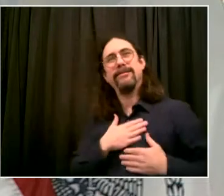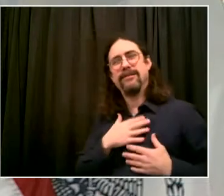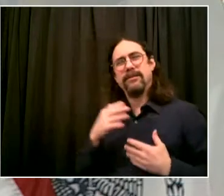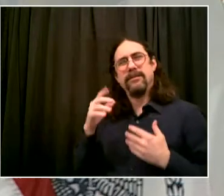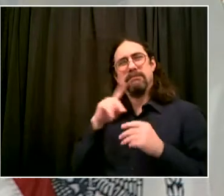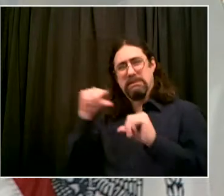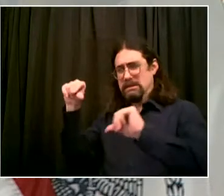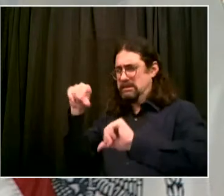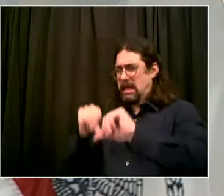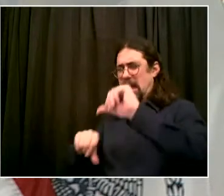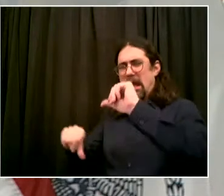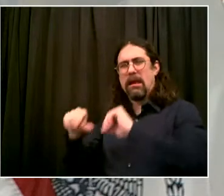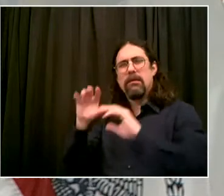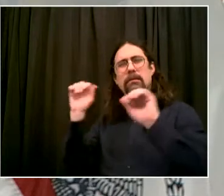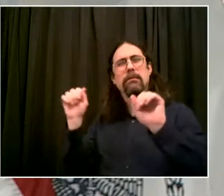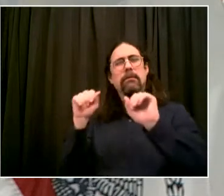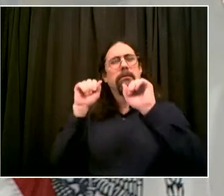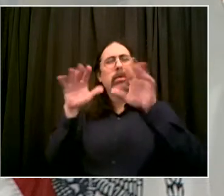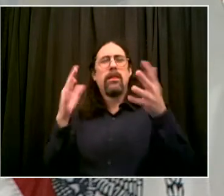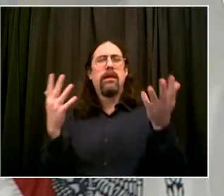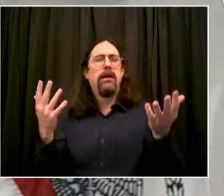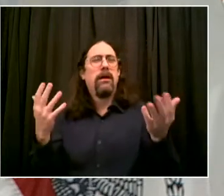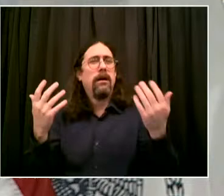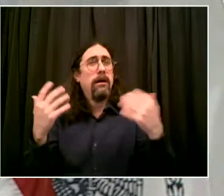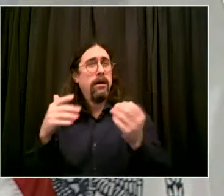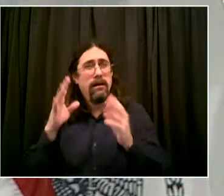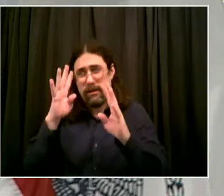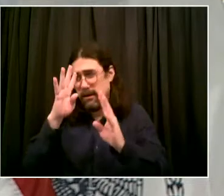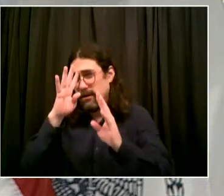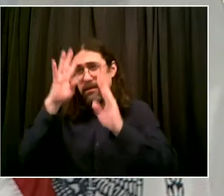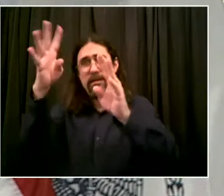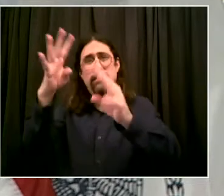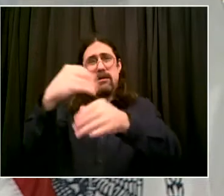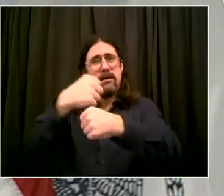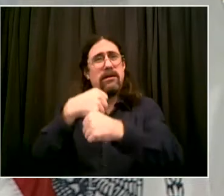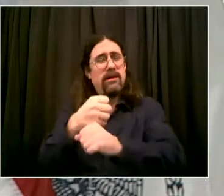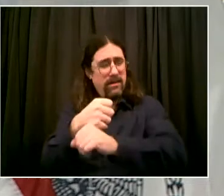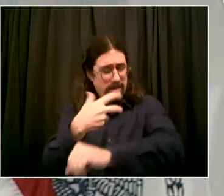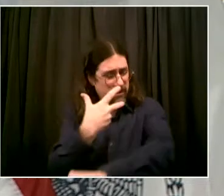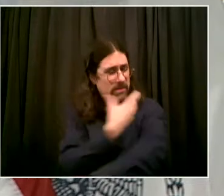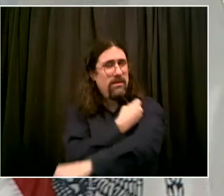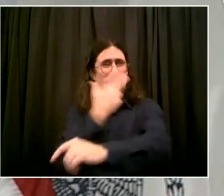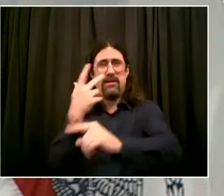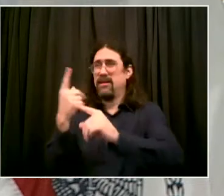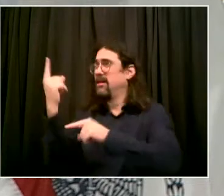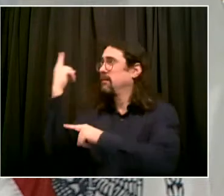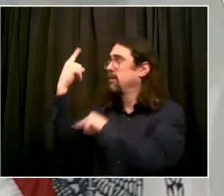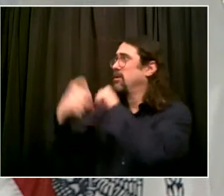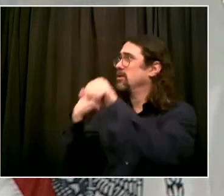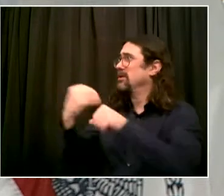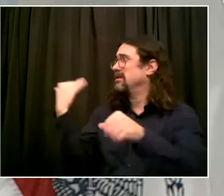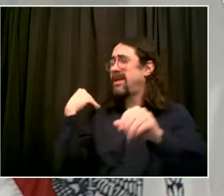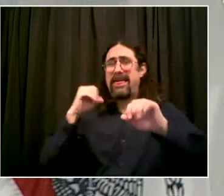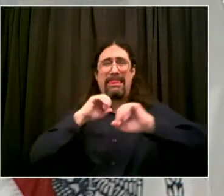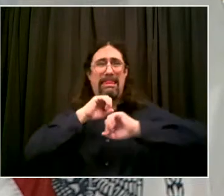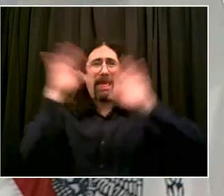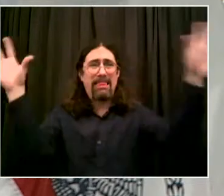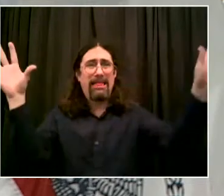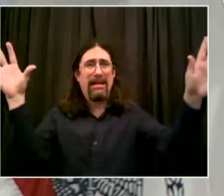MIRRLACE TO BEGIN WITH. THE FACT THAT THIS COUNTRY IS APPROACHING 1 MILLION VACCINATIONS PER